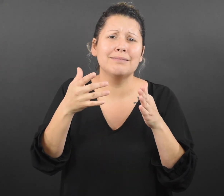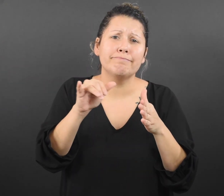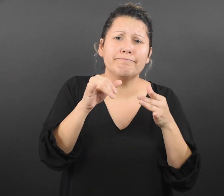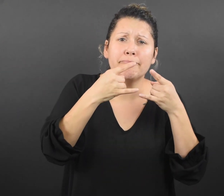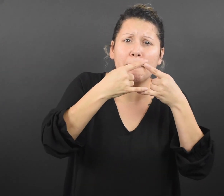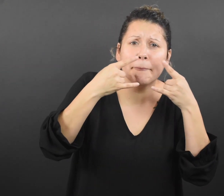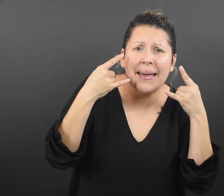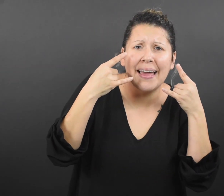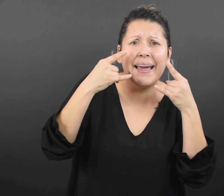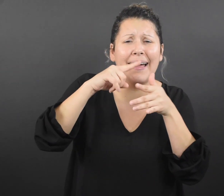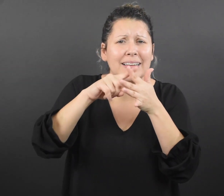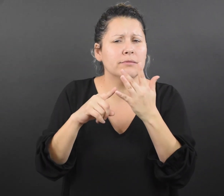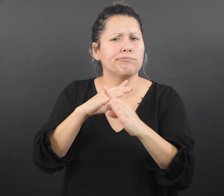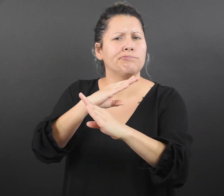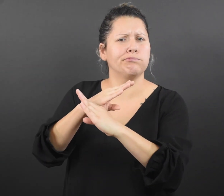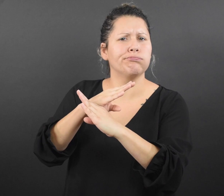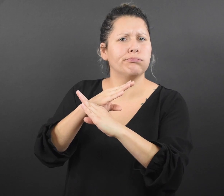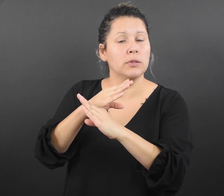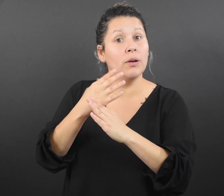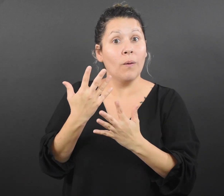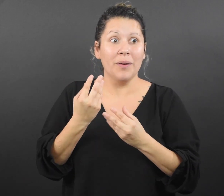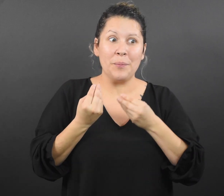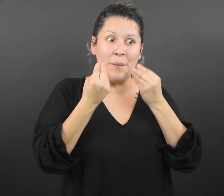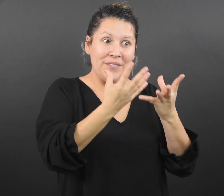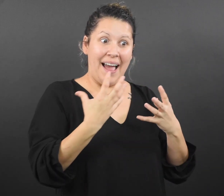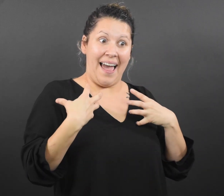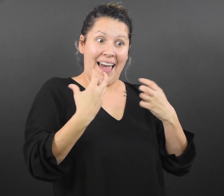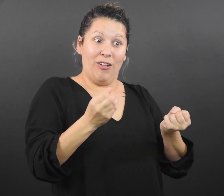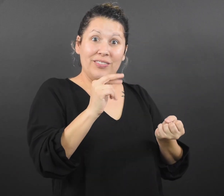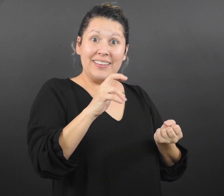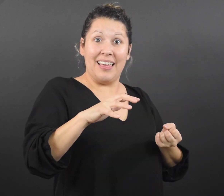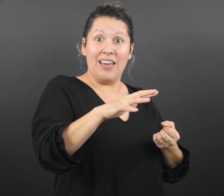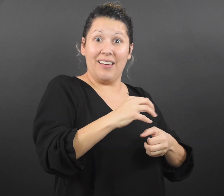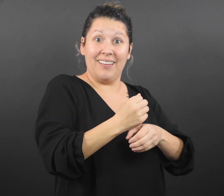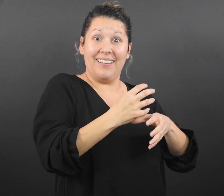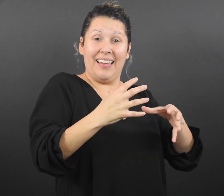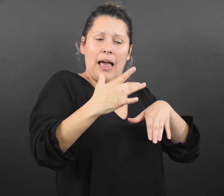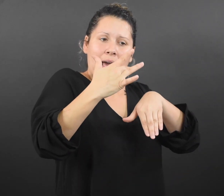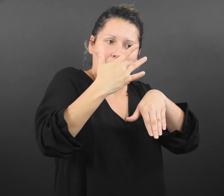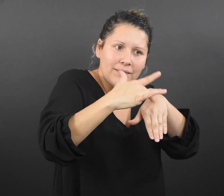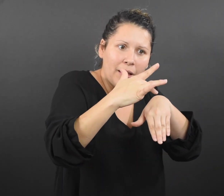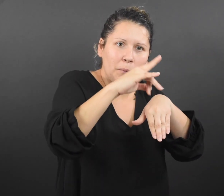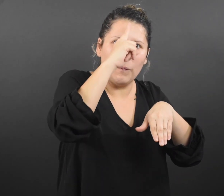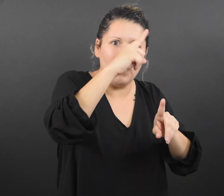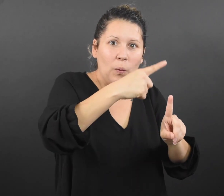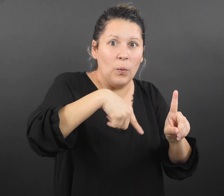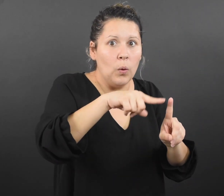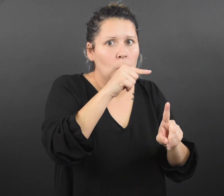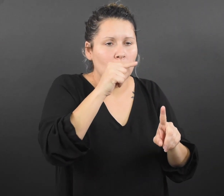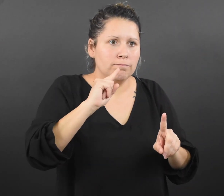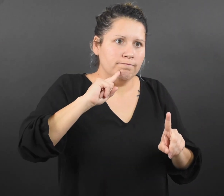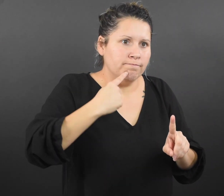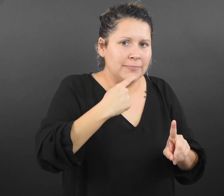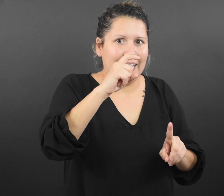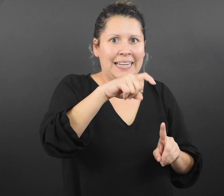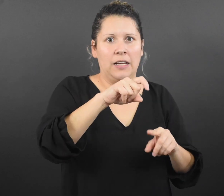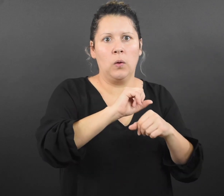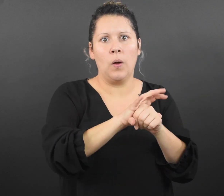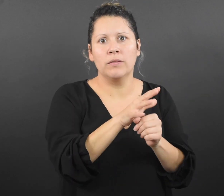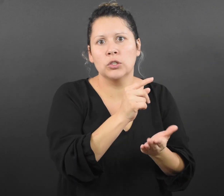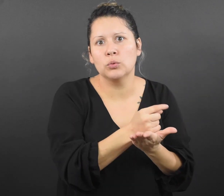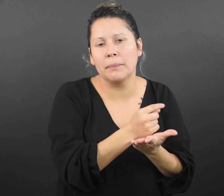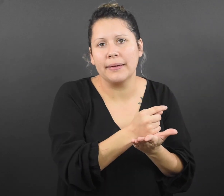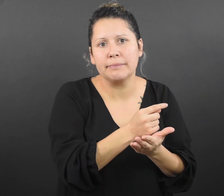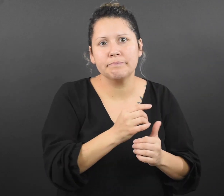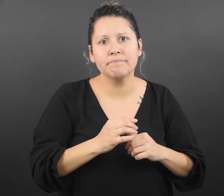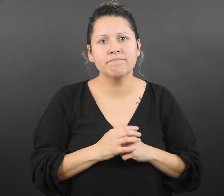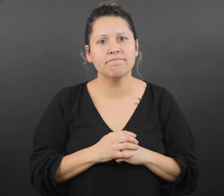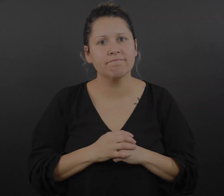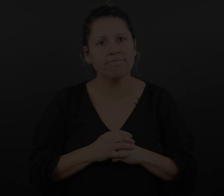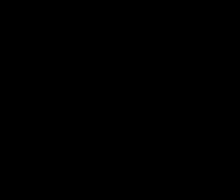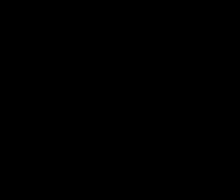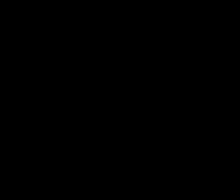health care capacity available to provide COVID-19 treatments to those who really need them.”